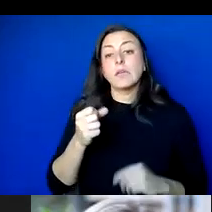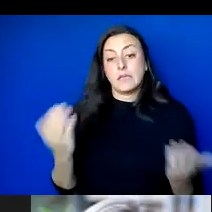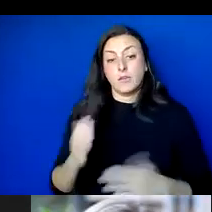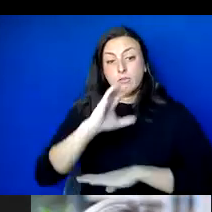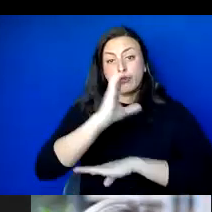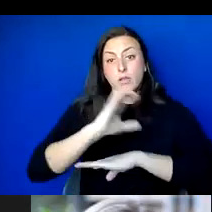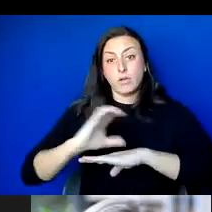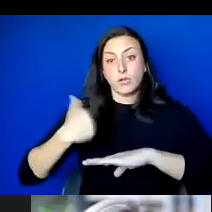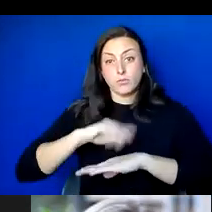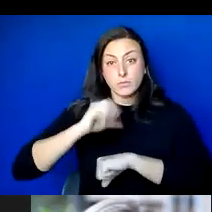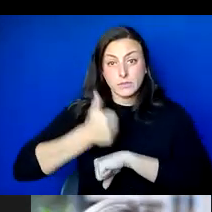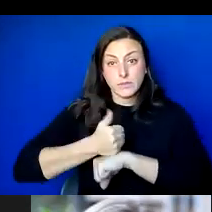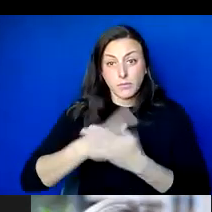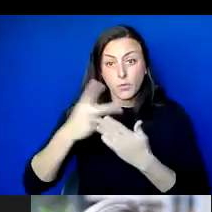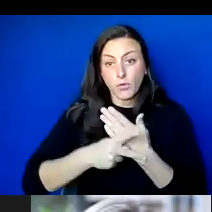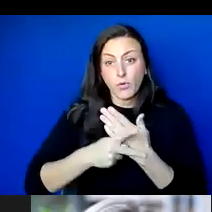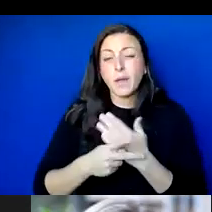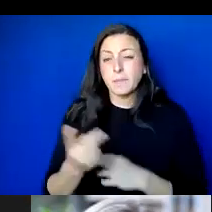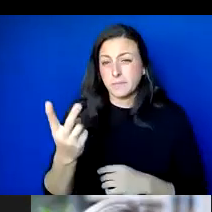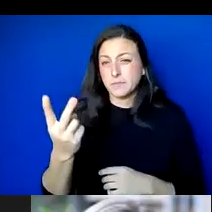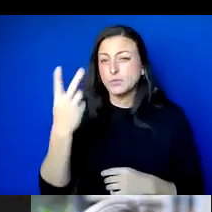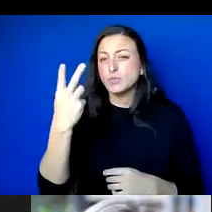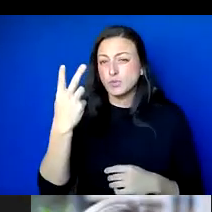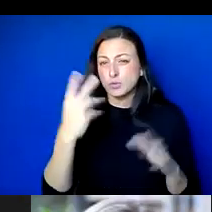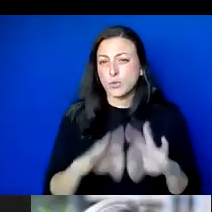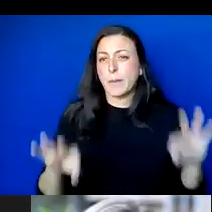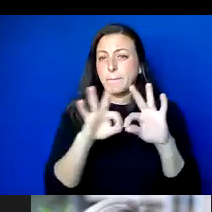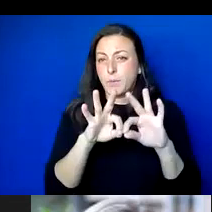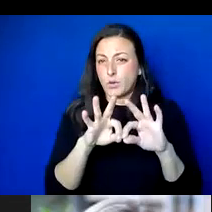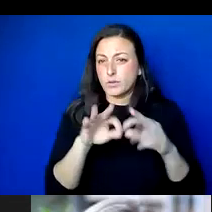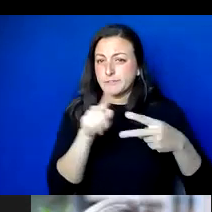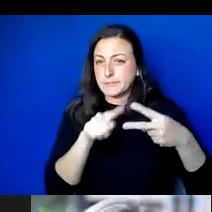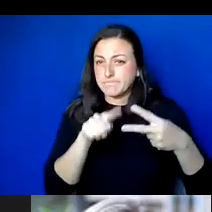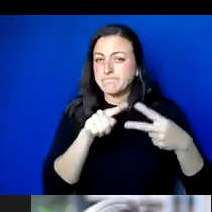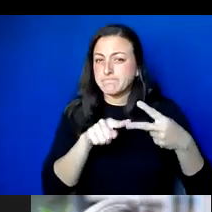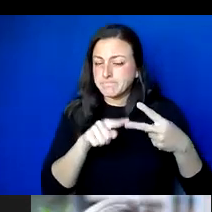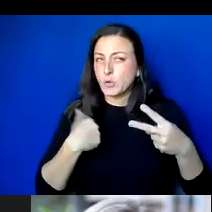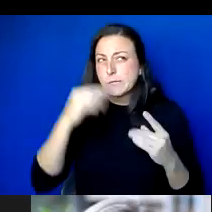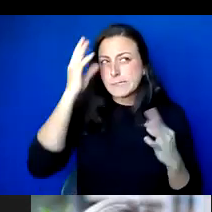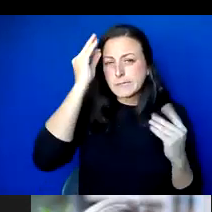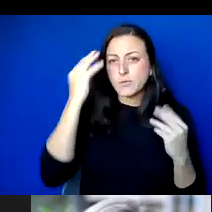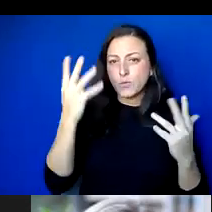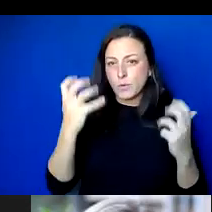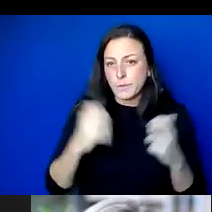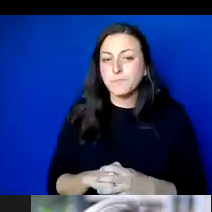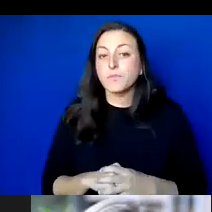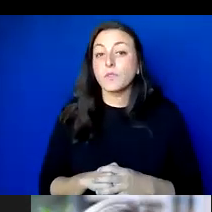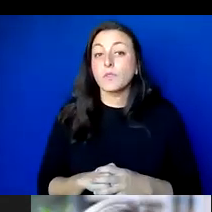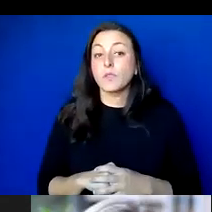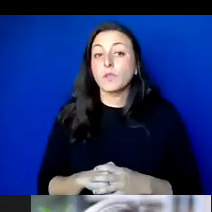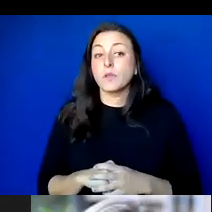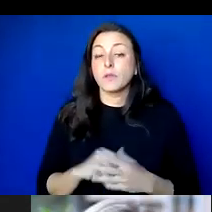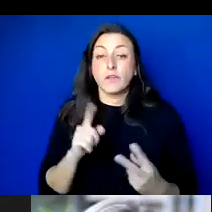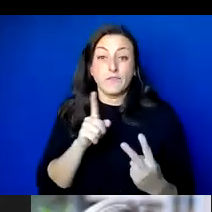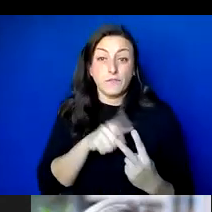two important principles that we were looking for first. We wanted to be sure of geographic